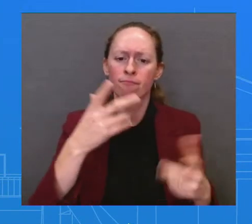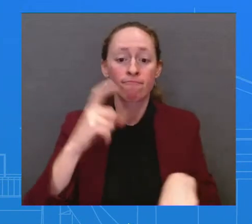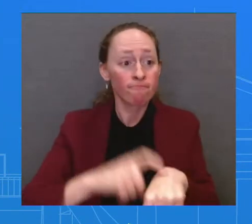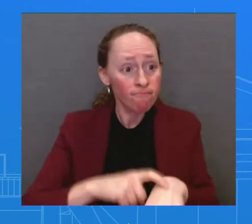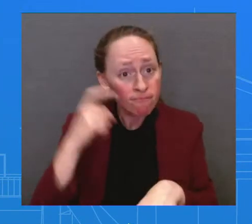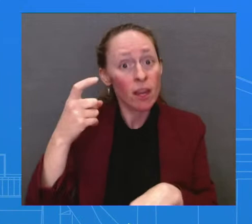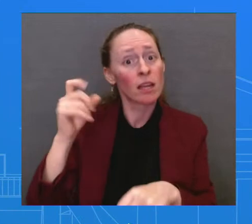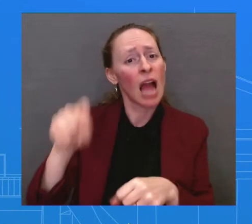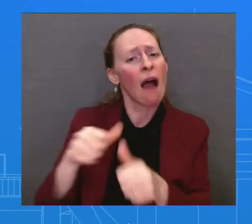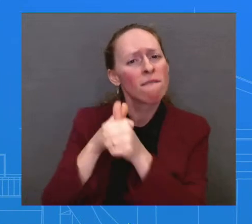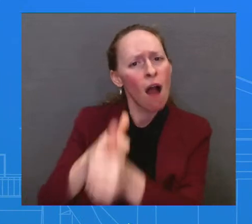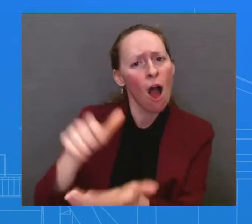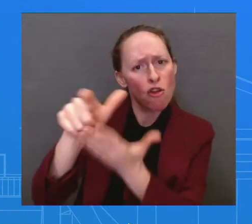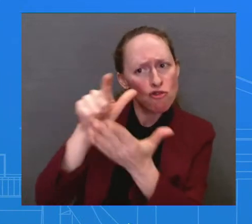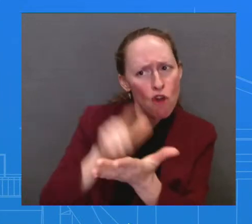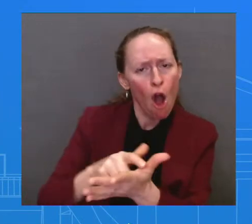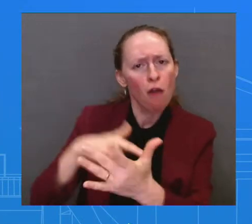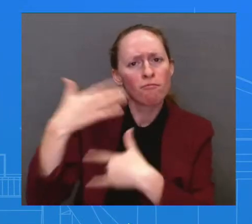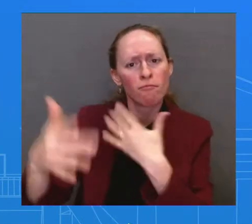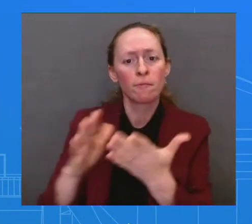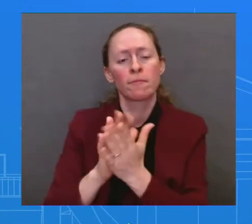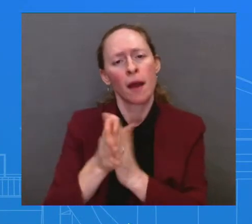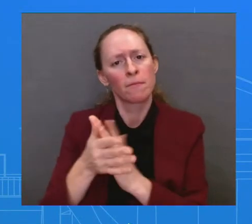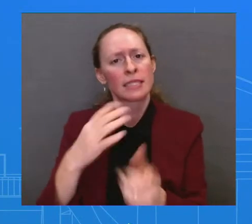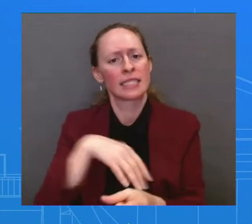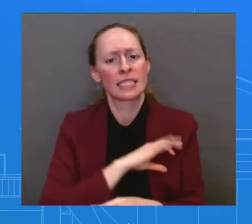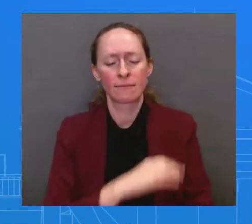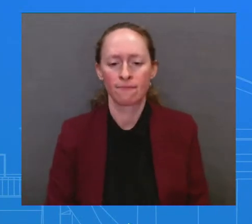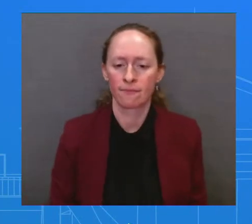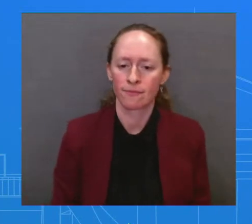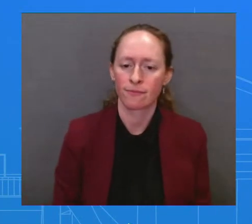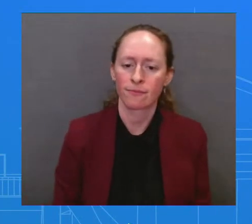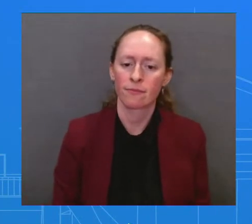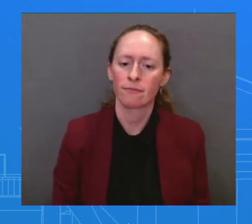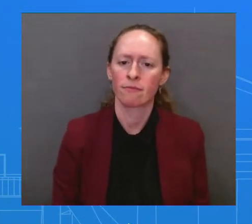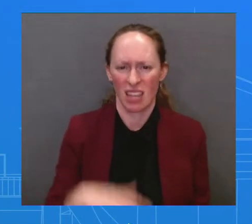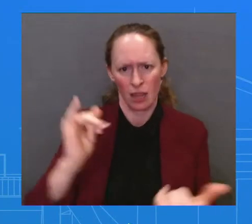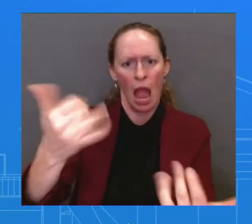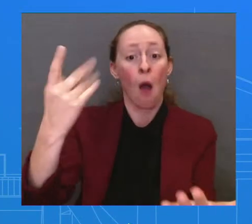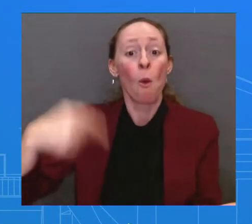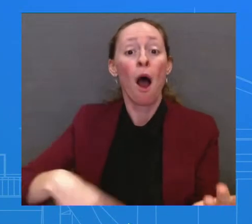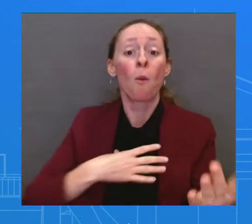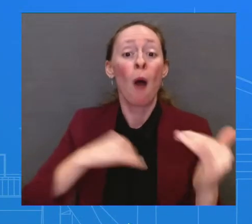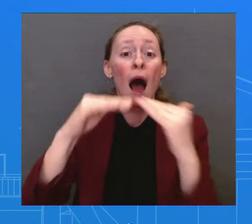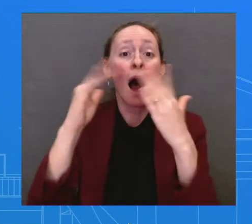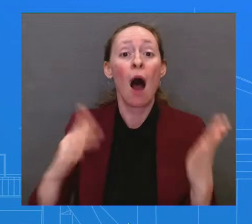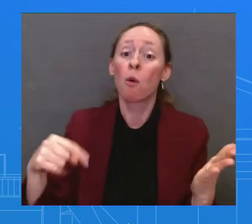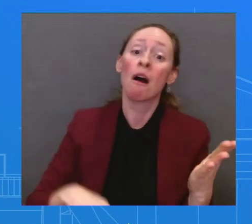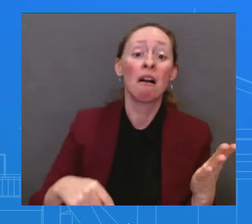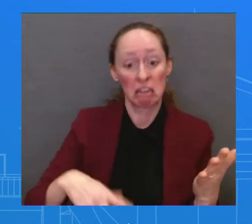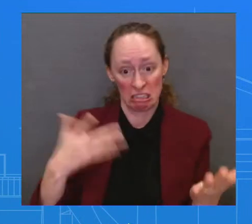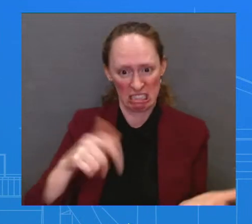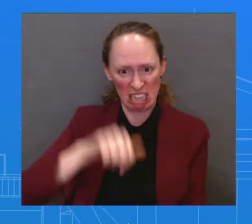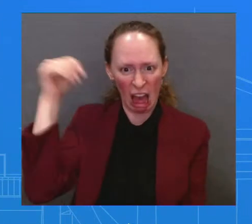So, what do you call it here at the White House when 10,000 people illegally cross the border in a single day?